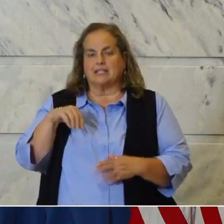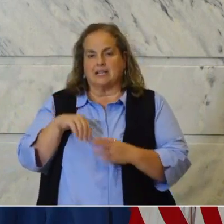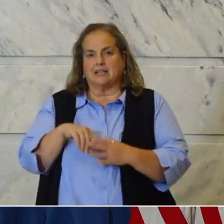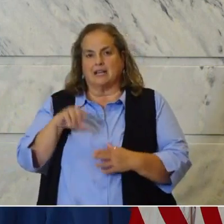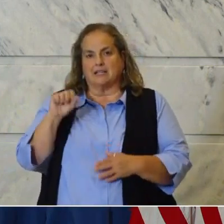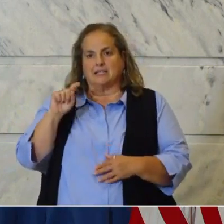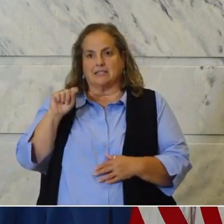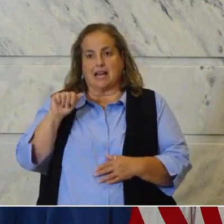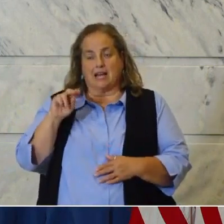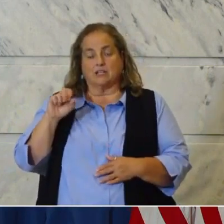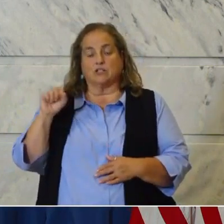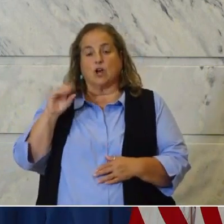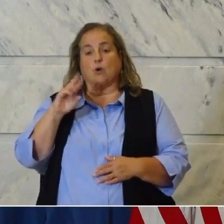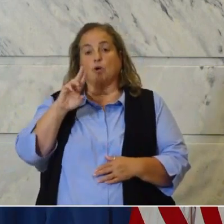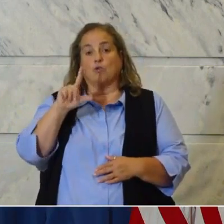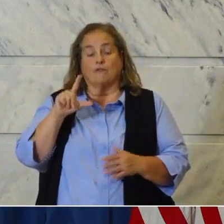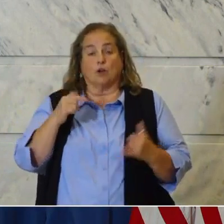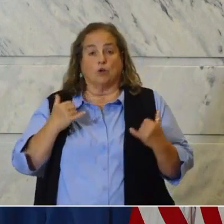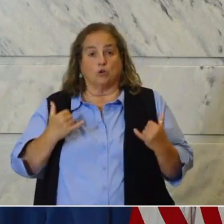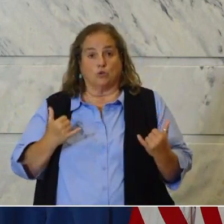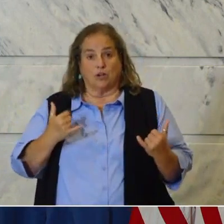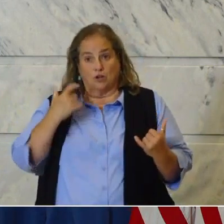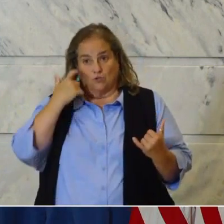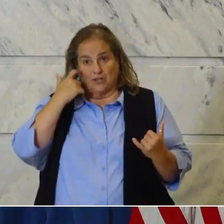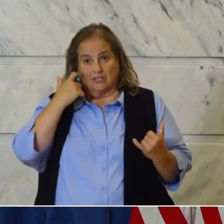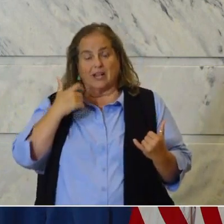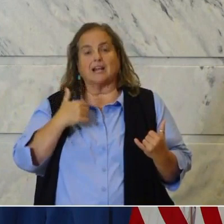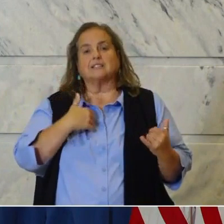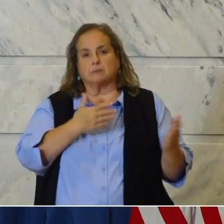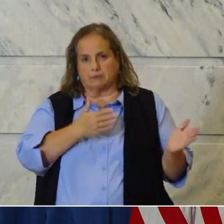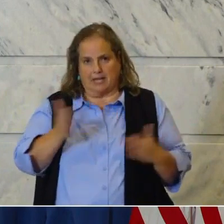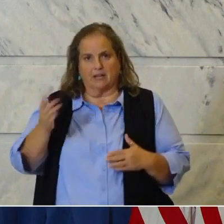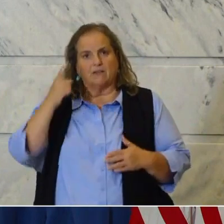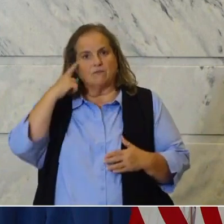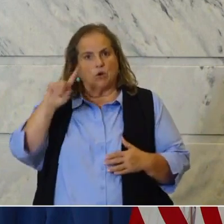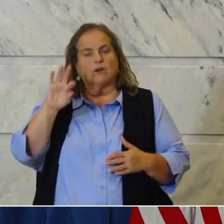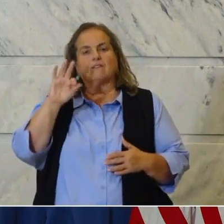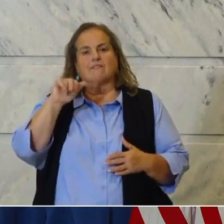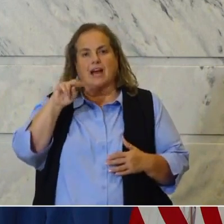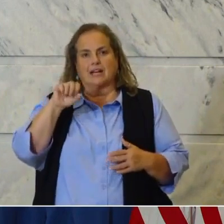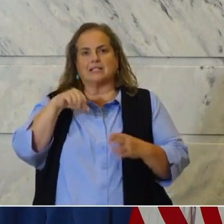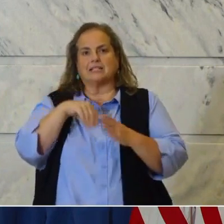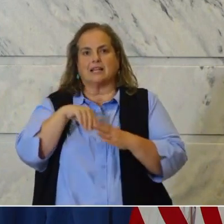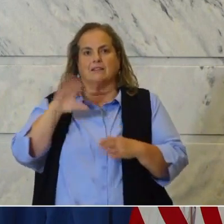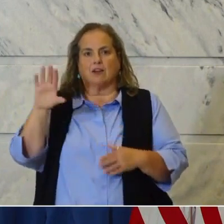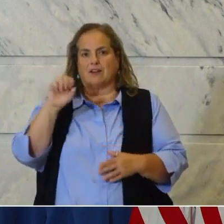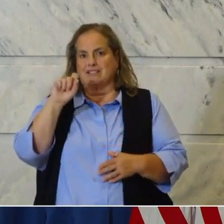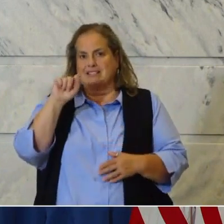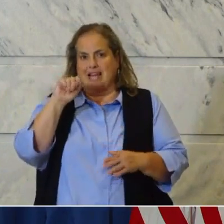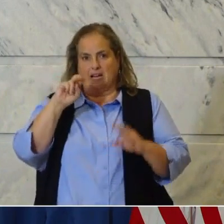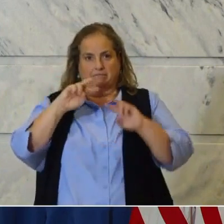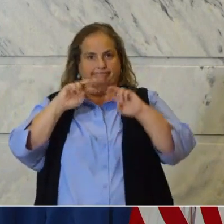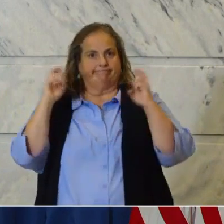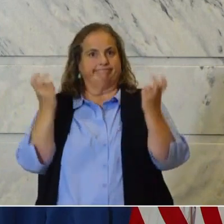the question is on you. Avella releasing its plan for fans in the stands. And we had asked them to wait a little bit so that we could have more